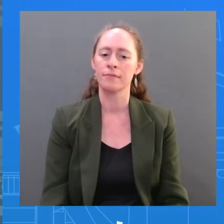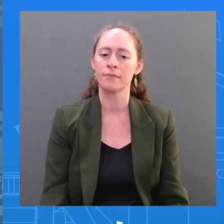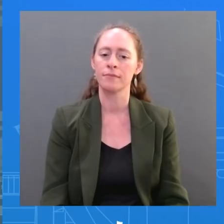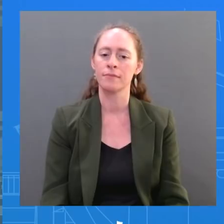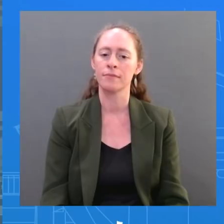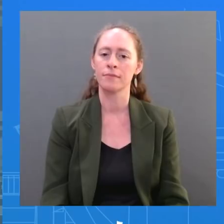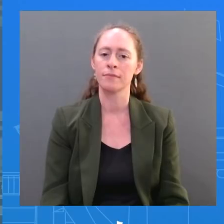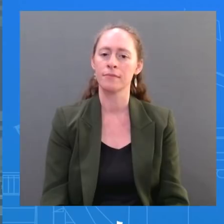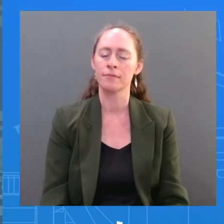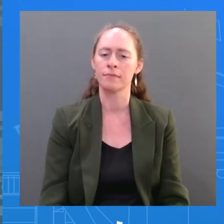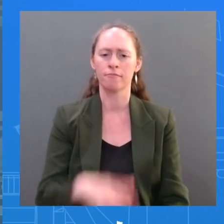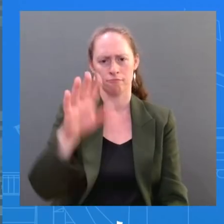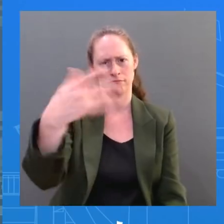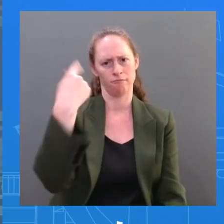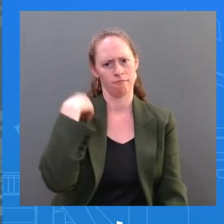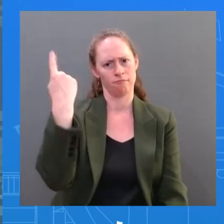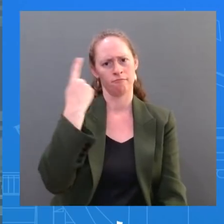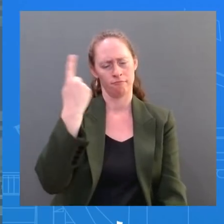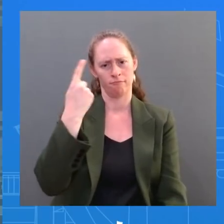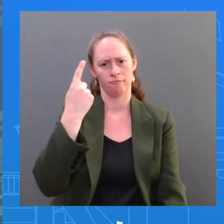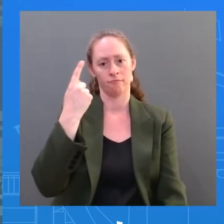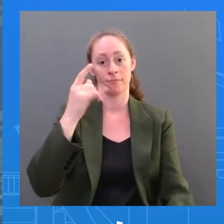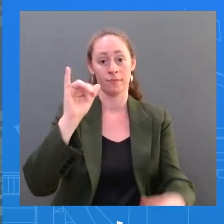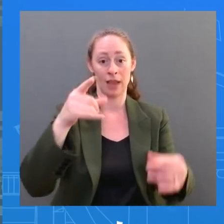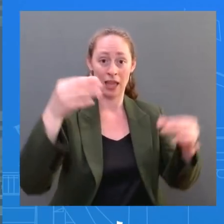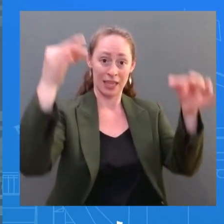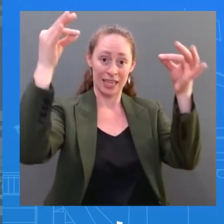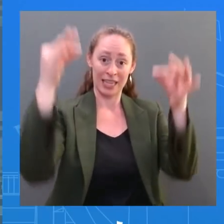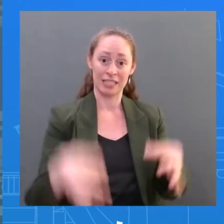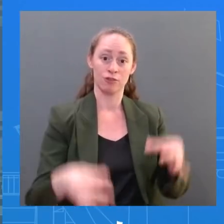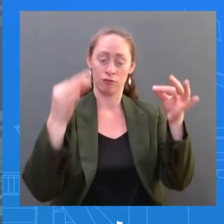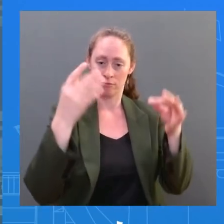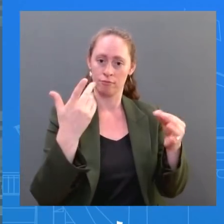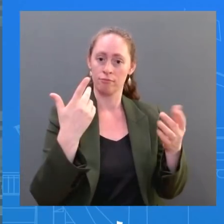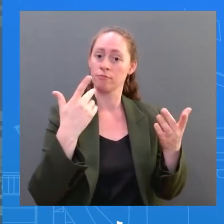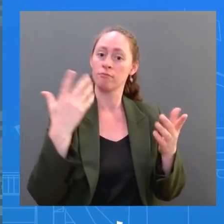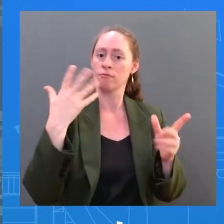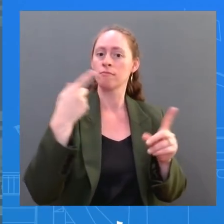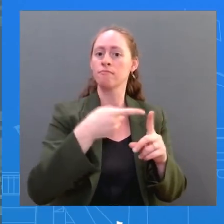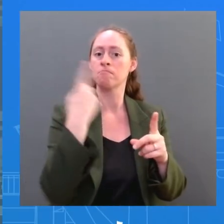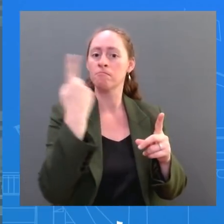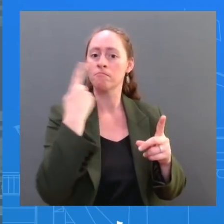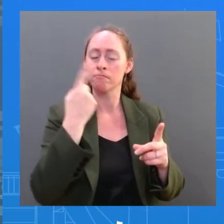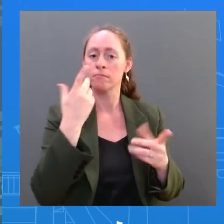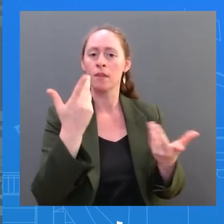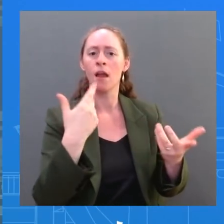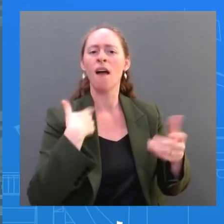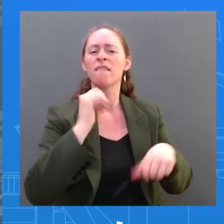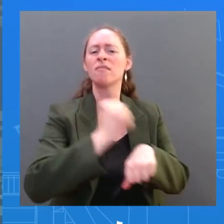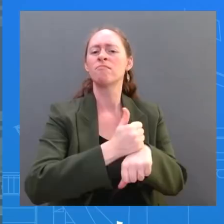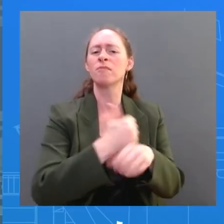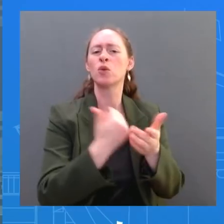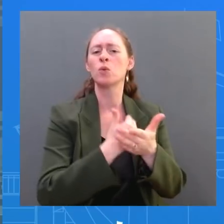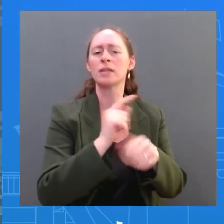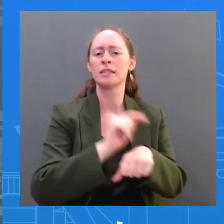Ms. Klein: So, we've been -- you know, a number of us have called it a task force, a war room. We've been meeting literally every day for weeks,